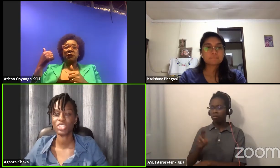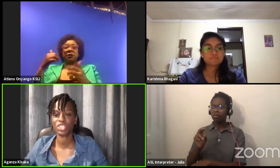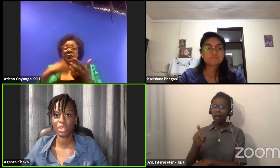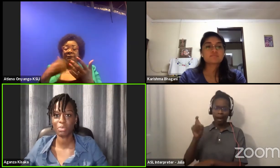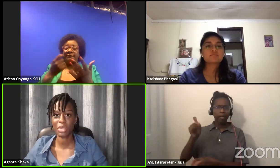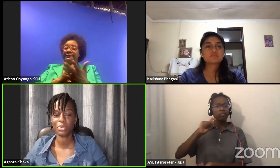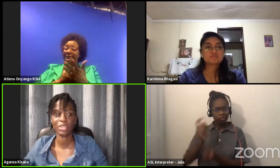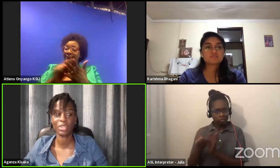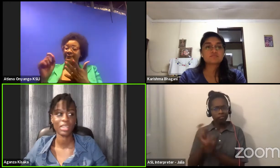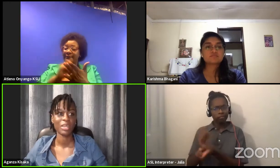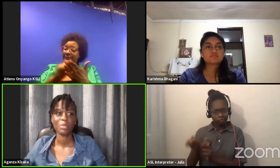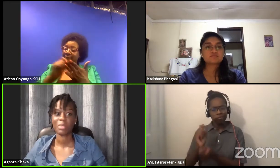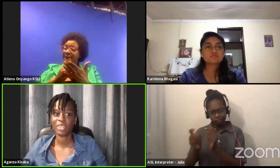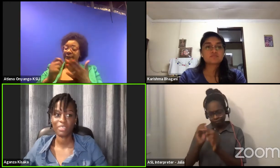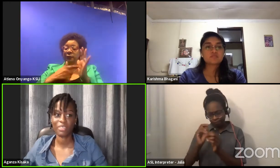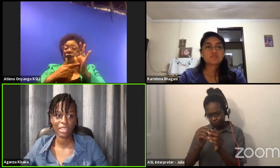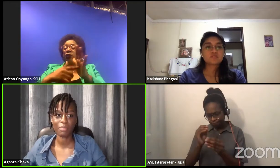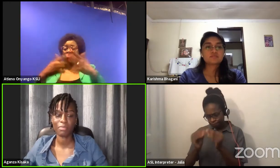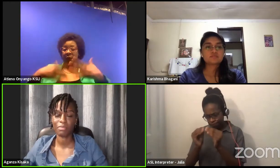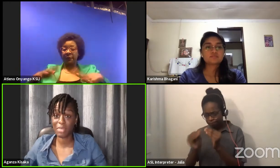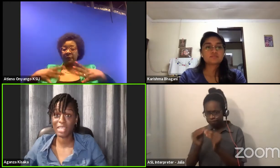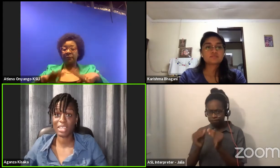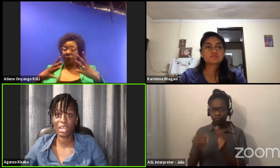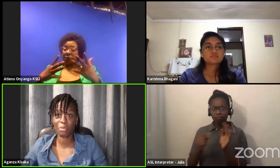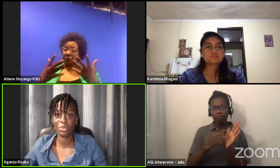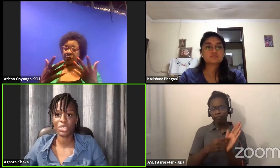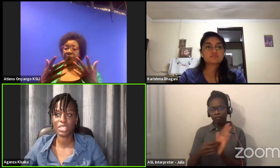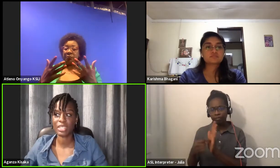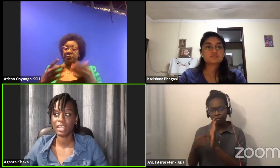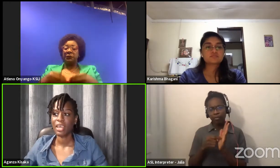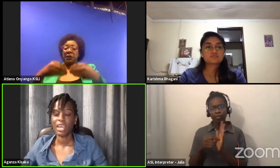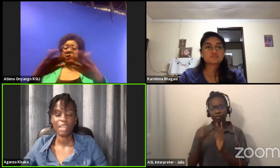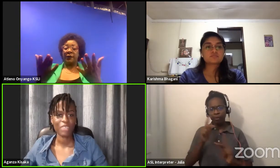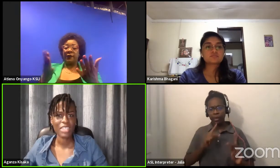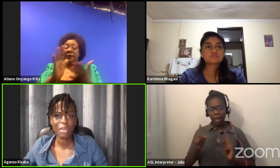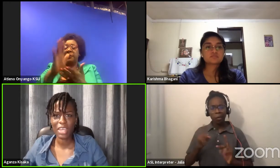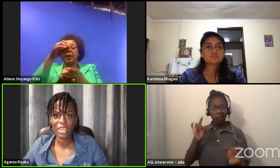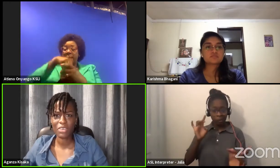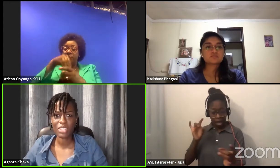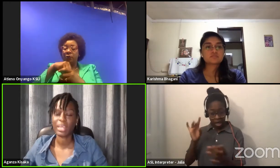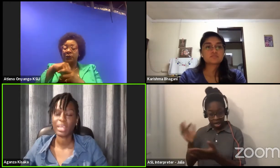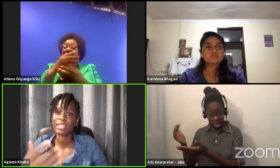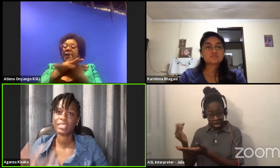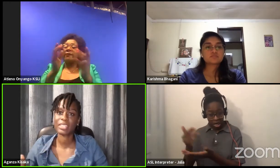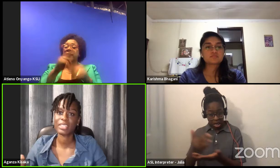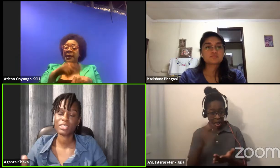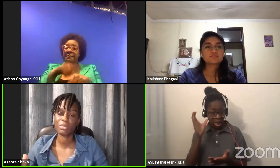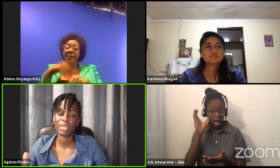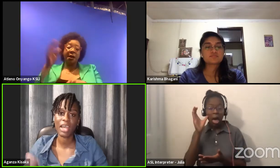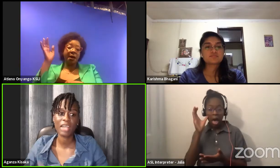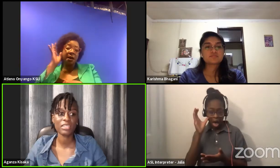just showing people and people giving them me their input and every time I hear it, I'm like this needs to be enhanced,